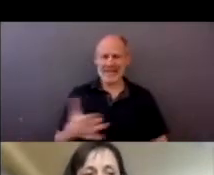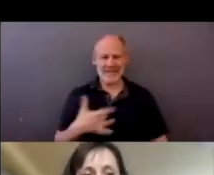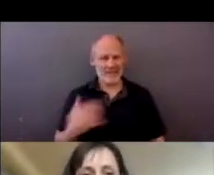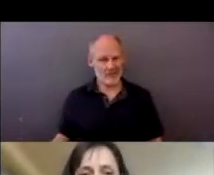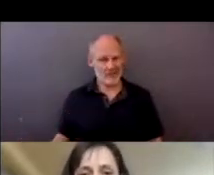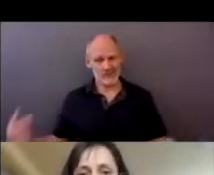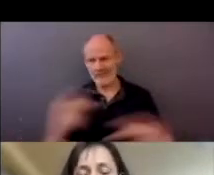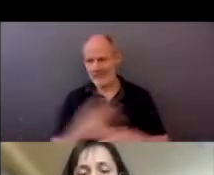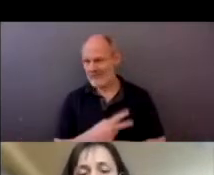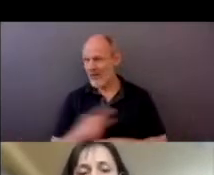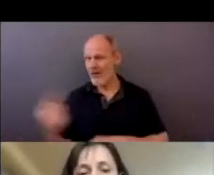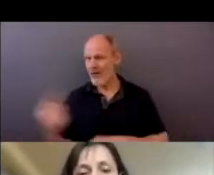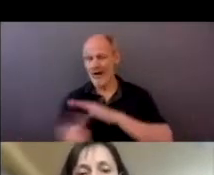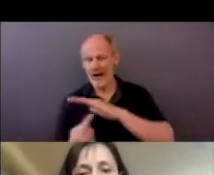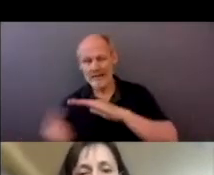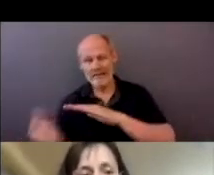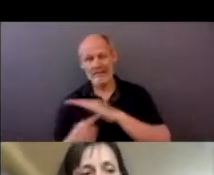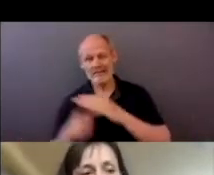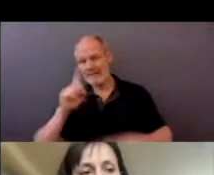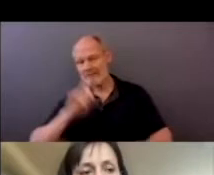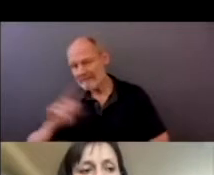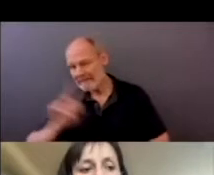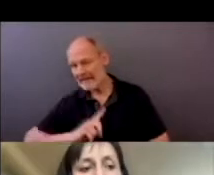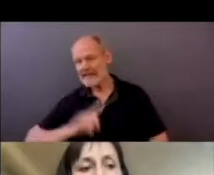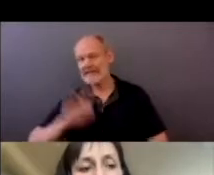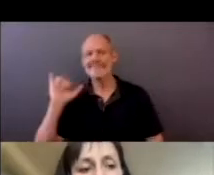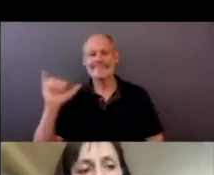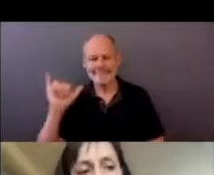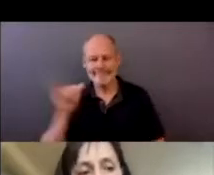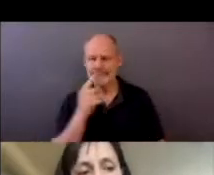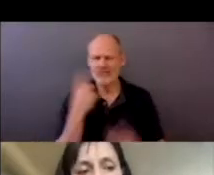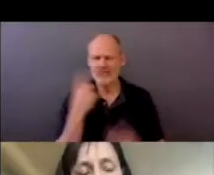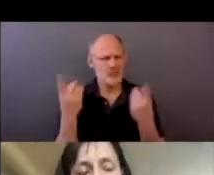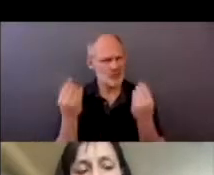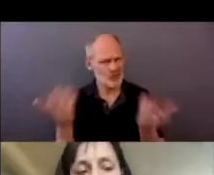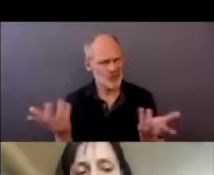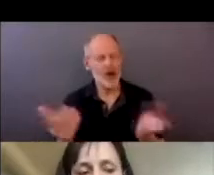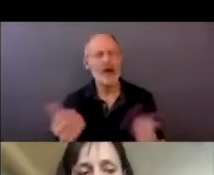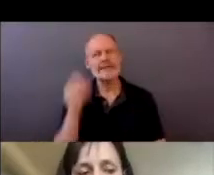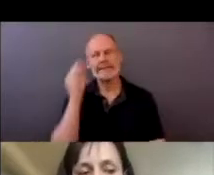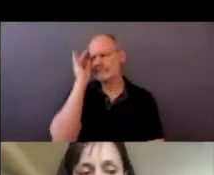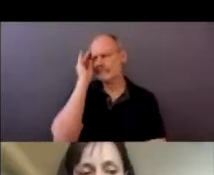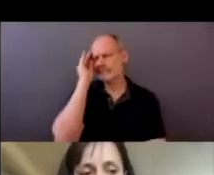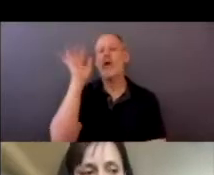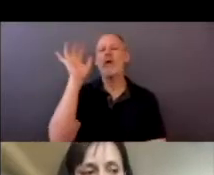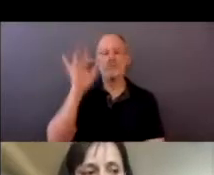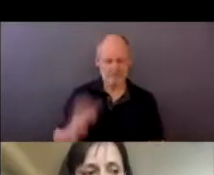came down. So we circled with our partnership with the Northern California Alzheimer's association,